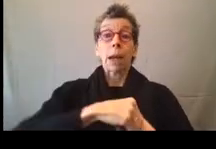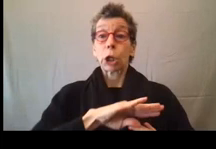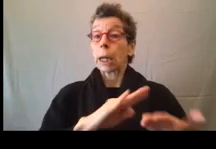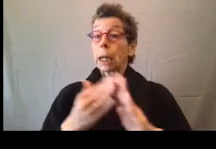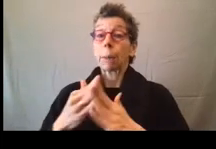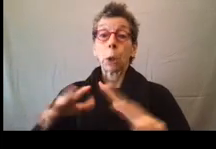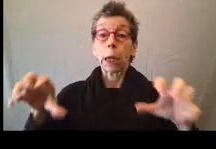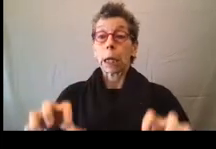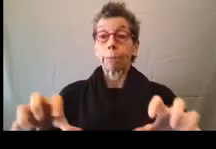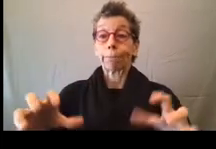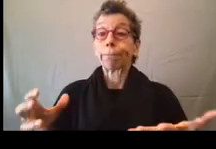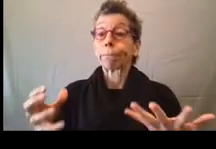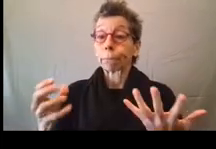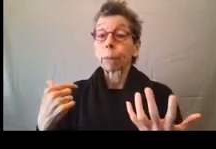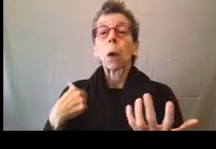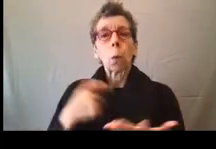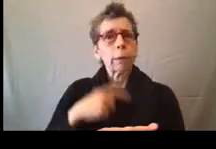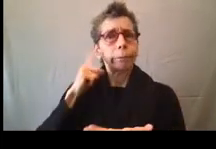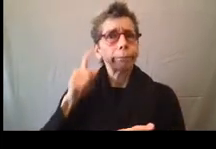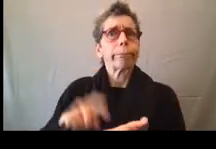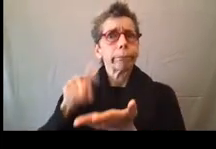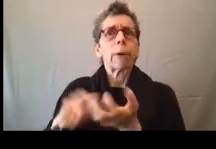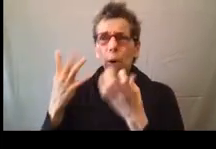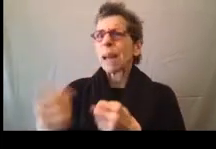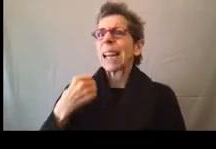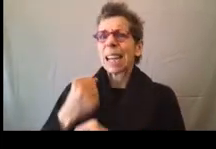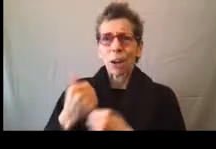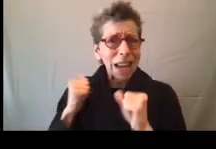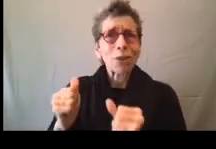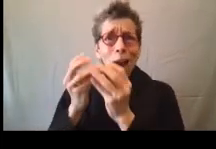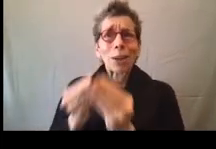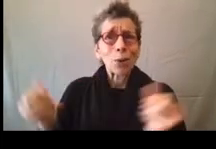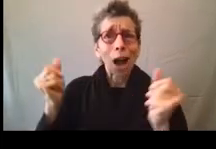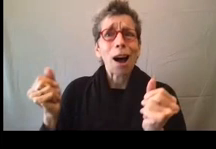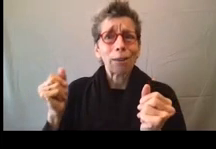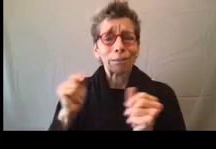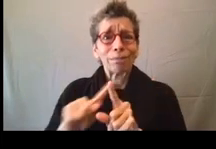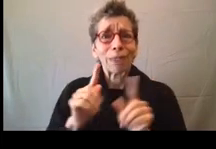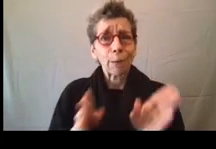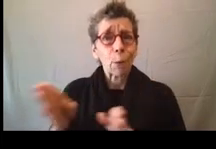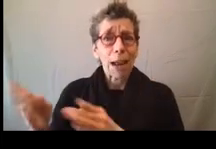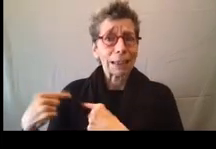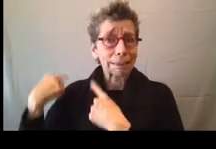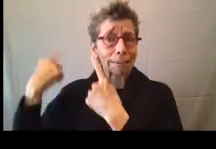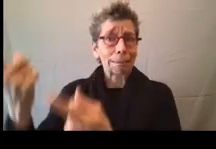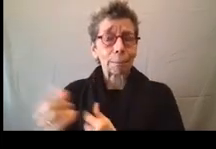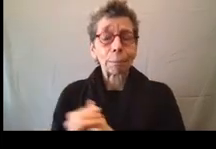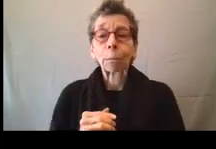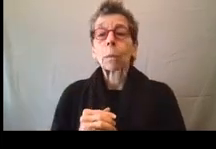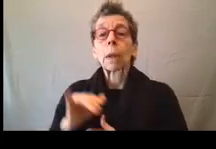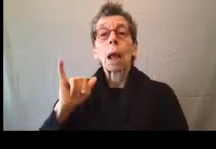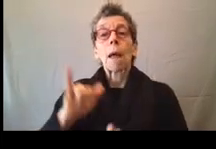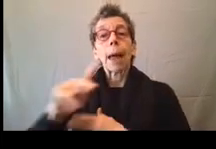target in many different ways. So, implicit bias has been something of great importance